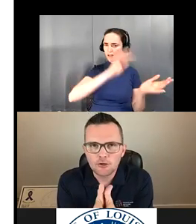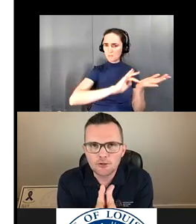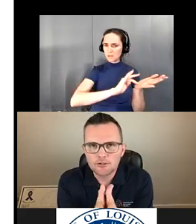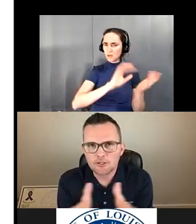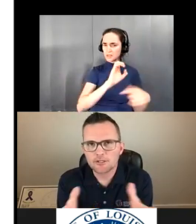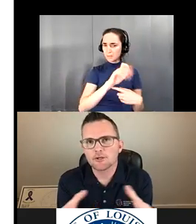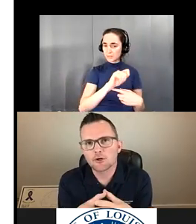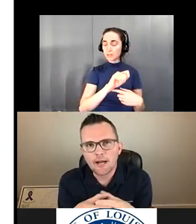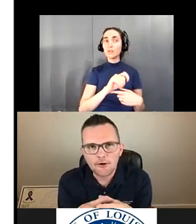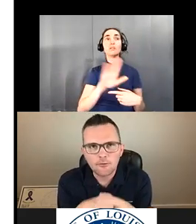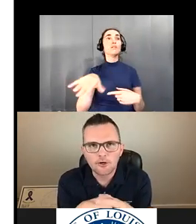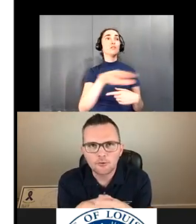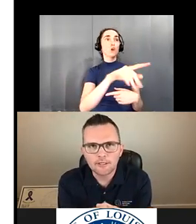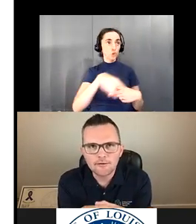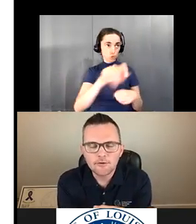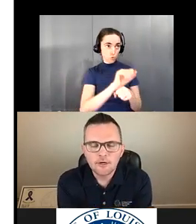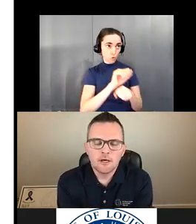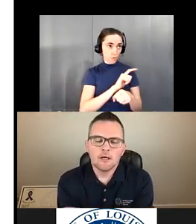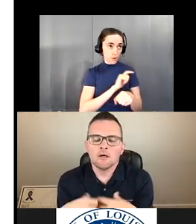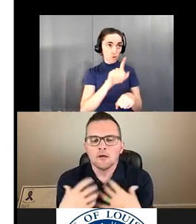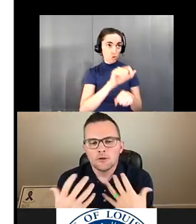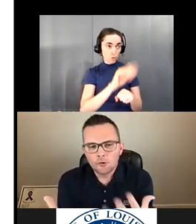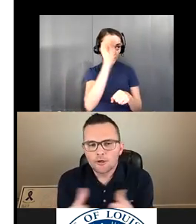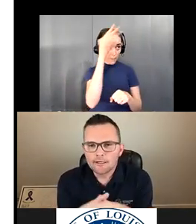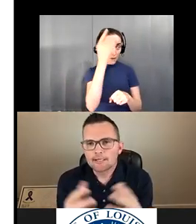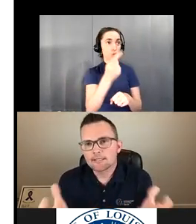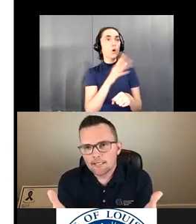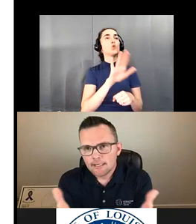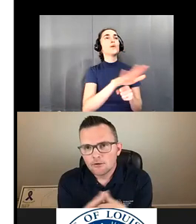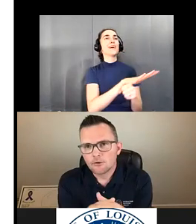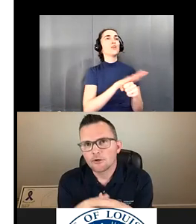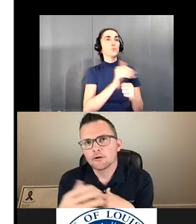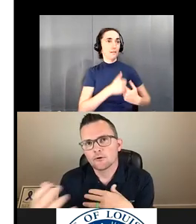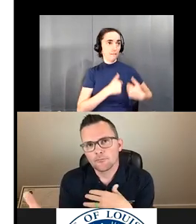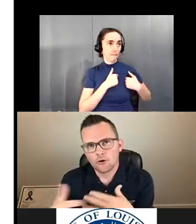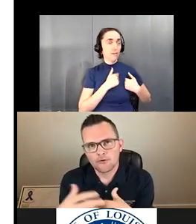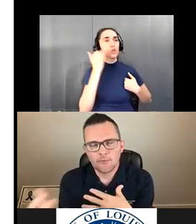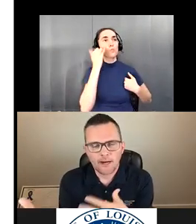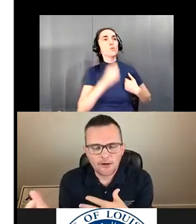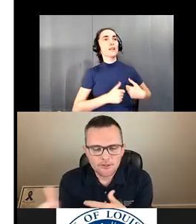jurisdiction in your area where you live, you are in a city or or part of a parish,